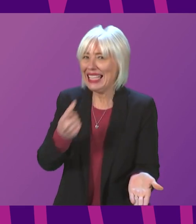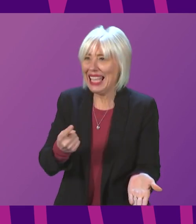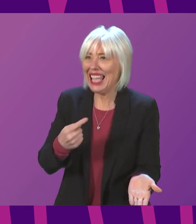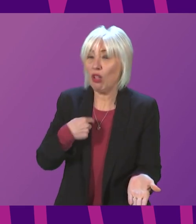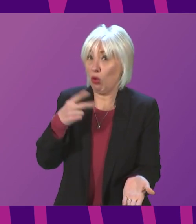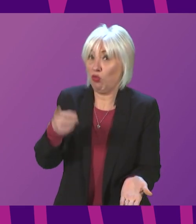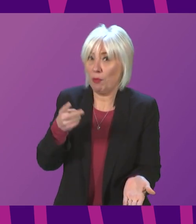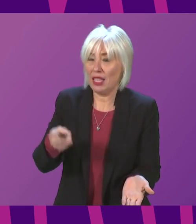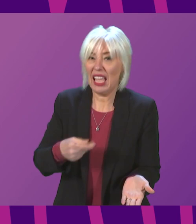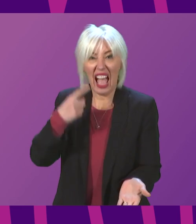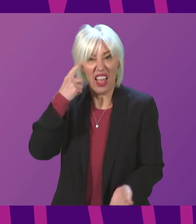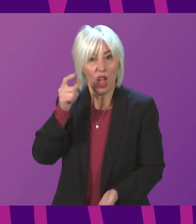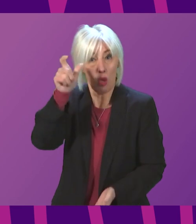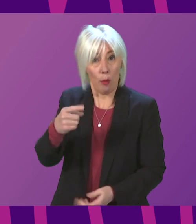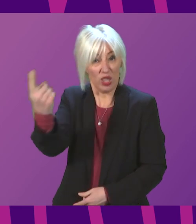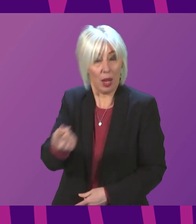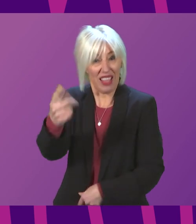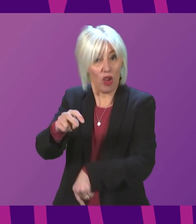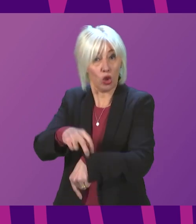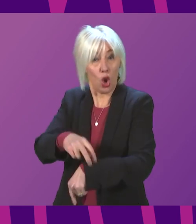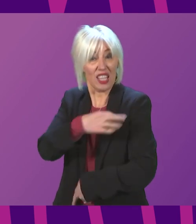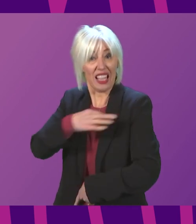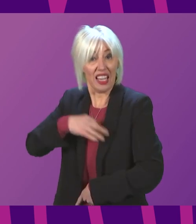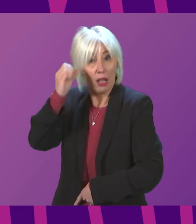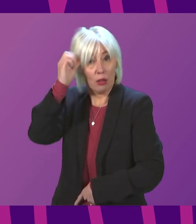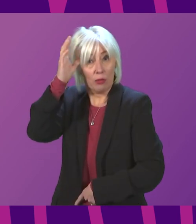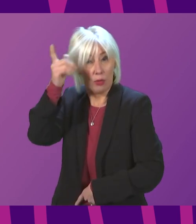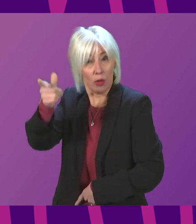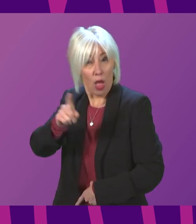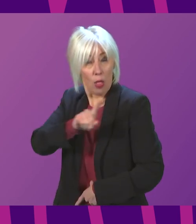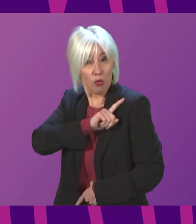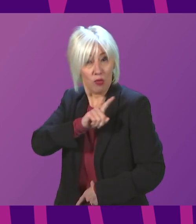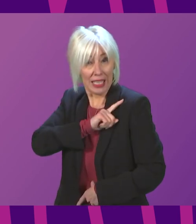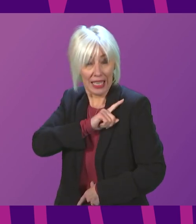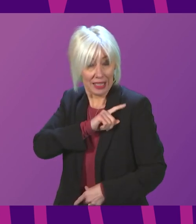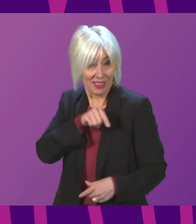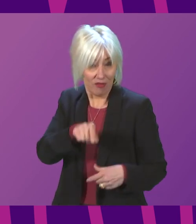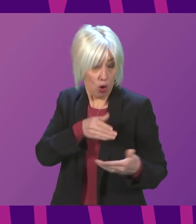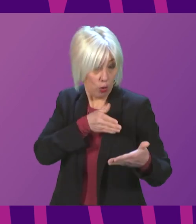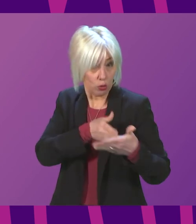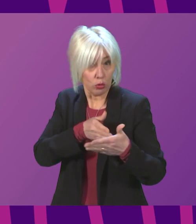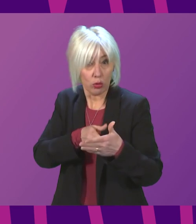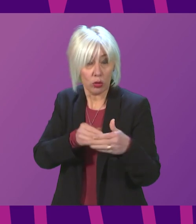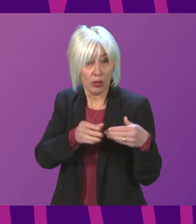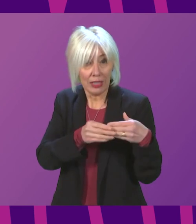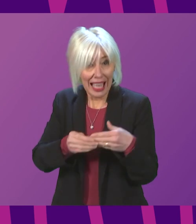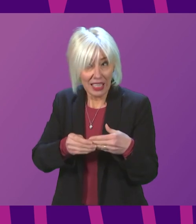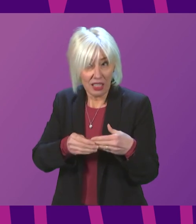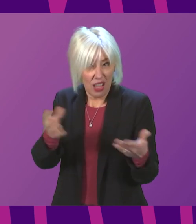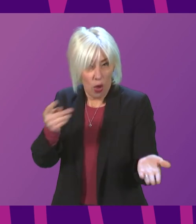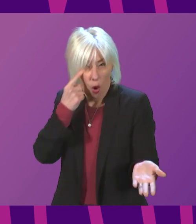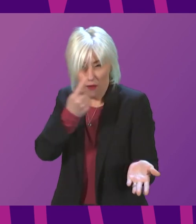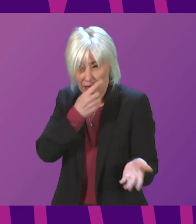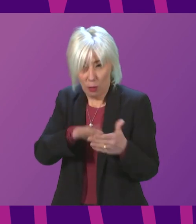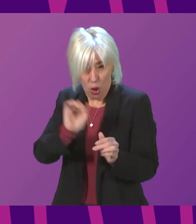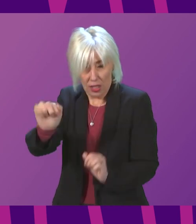that the reasons for those targeted interventions are so obvious—particularly to someone who